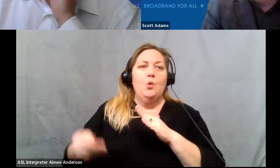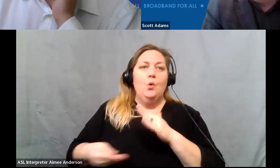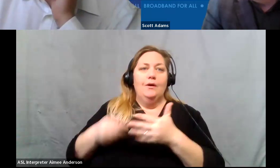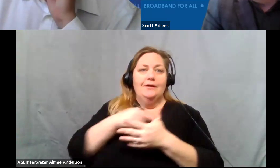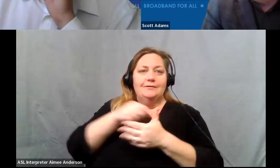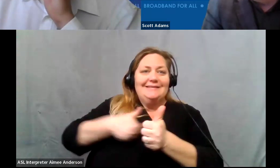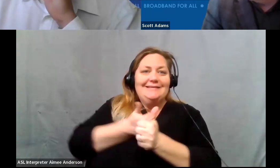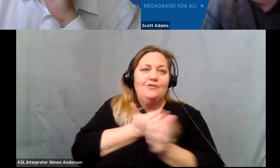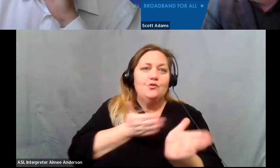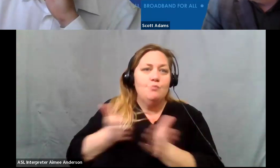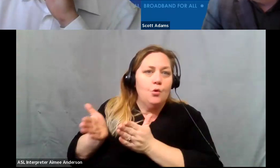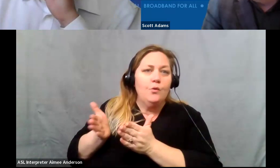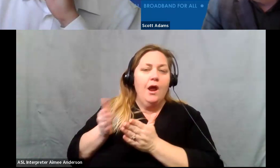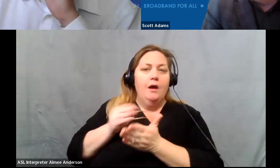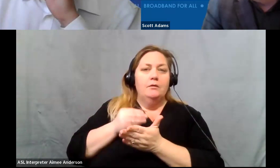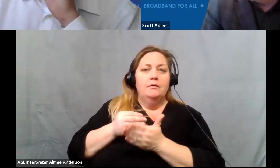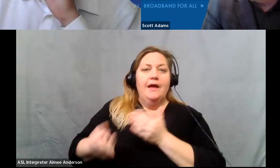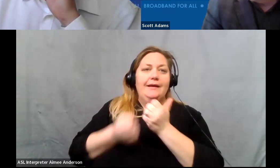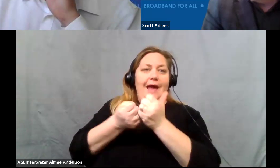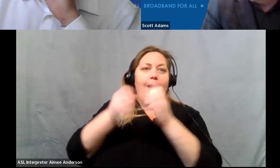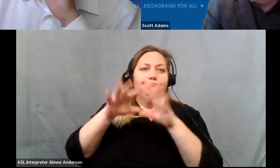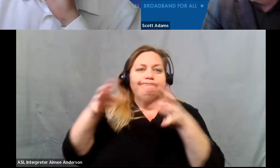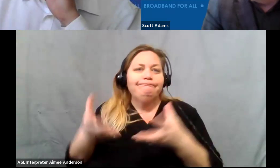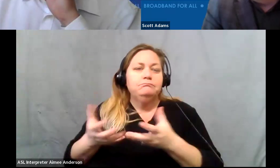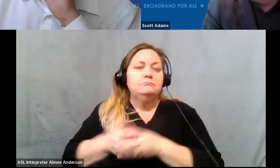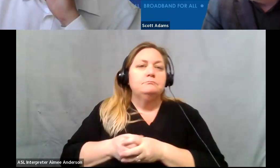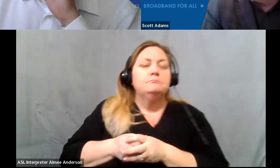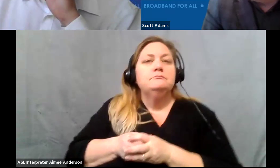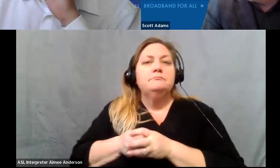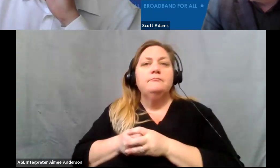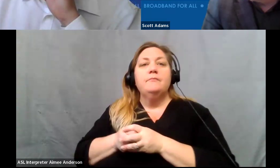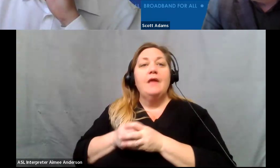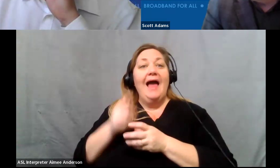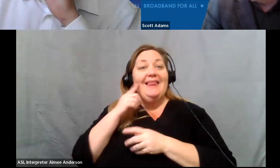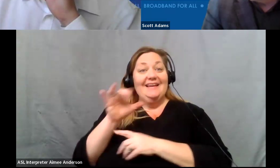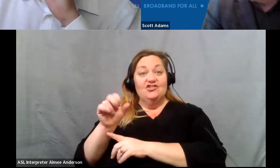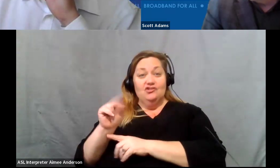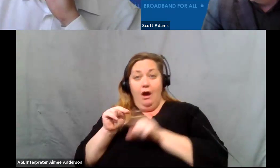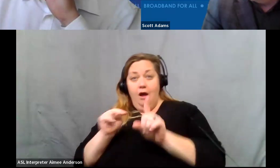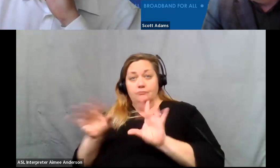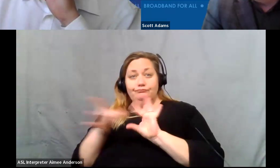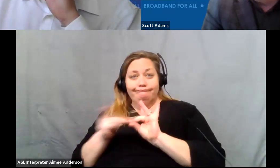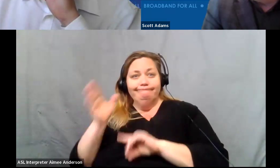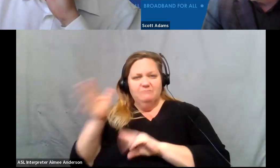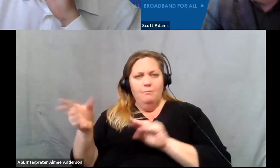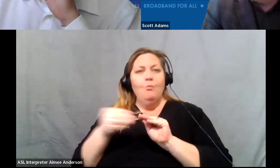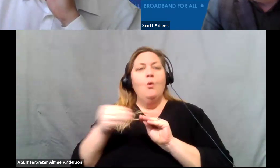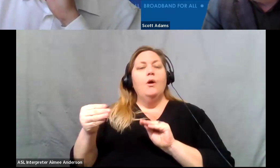that can help the ecosystem. Shawn will talk a little bit about the NOFO and the allocation